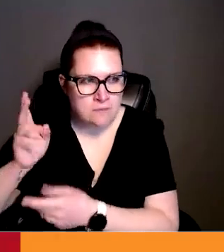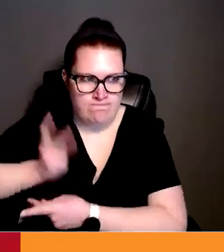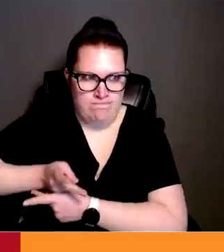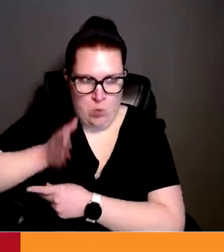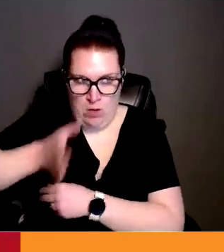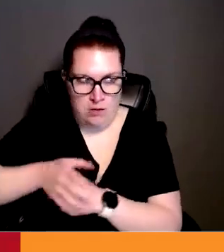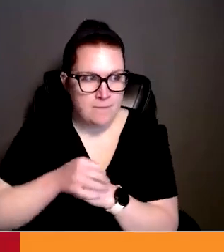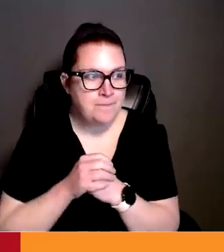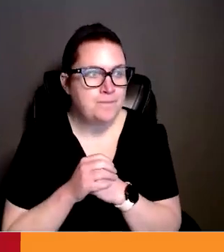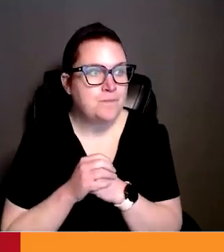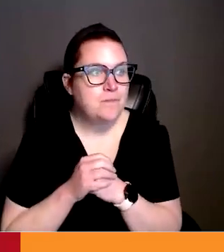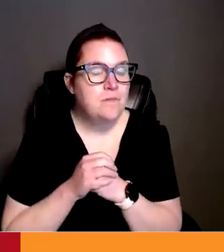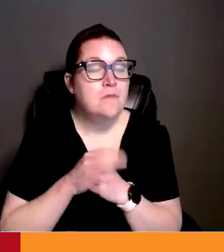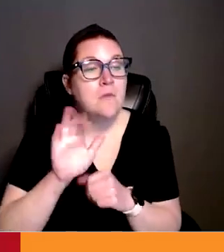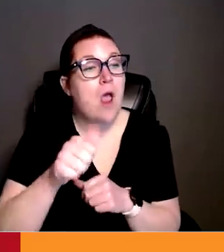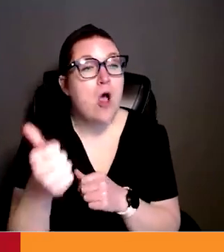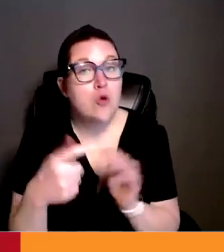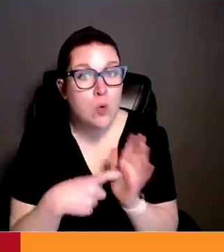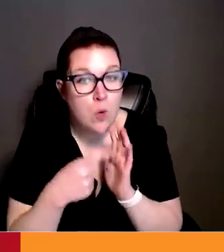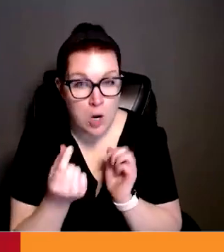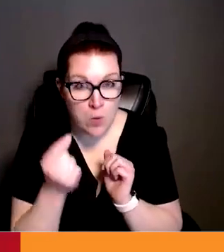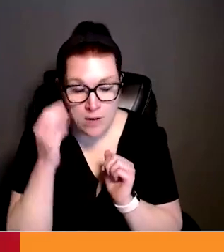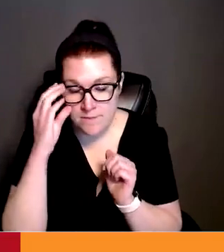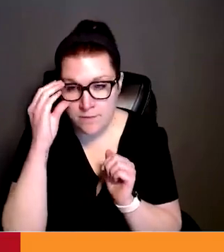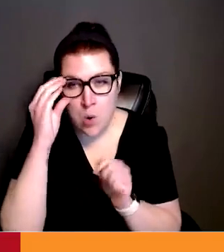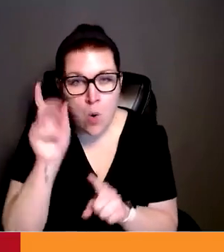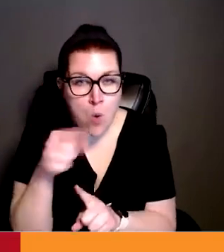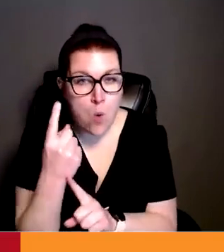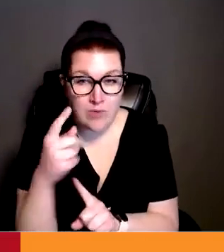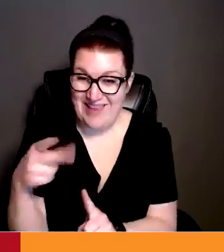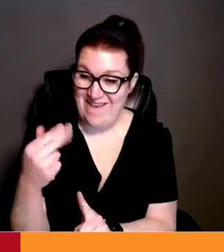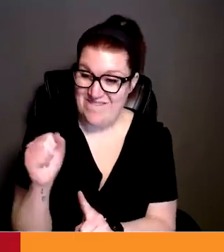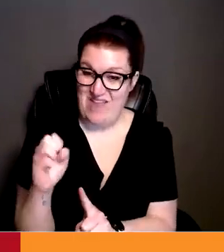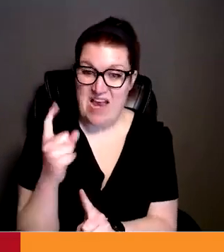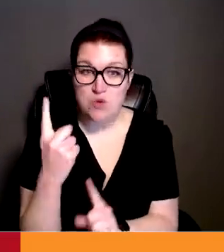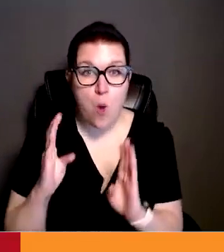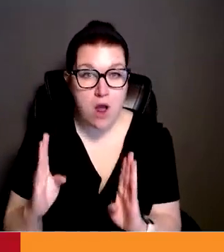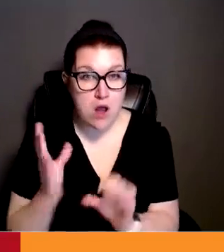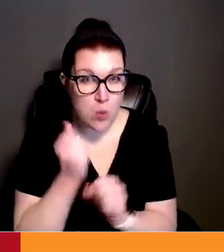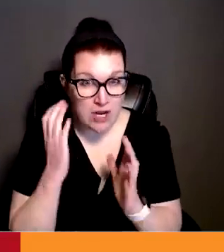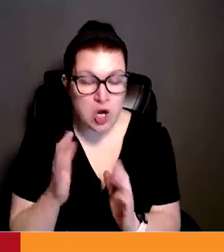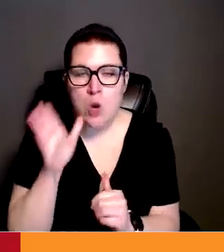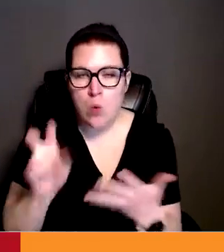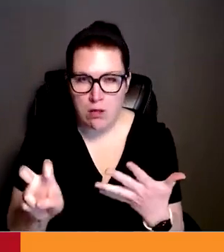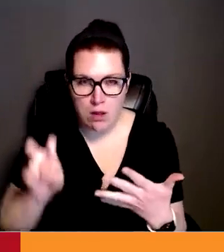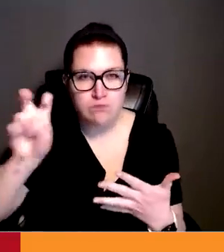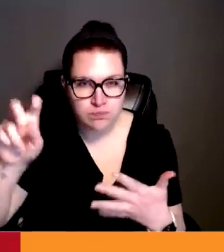And another participation requirement is that only the phase one winners will advance into phase two.